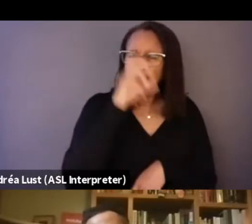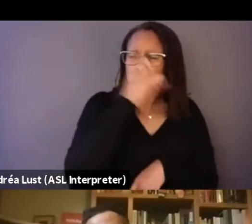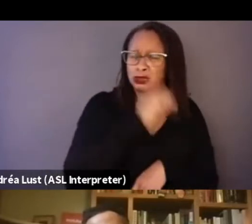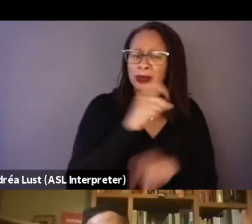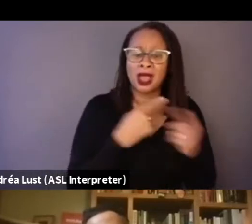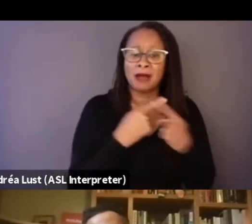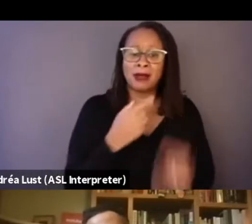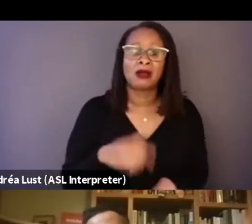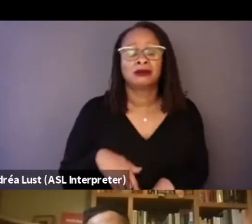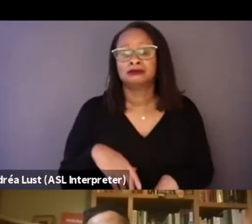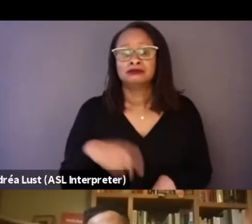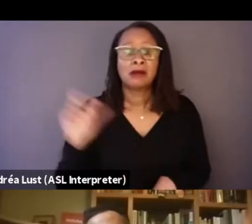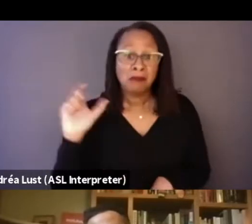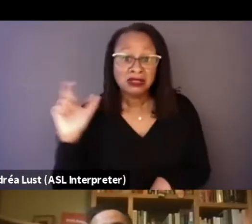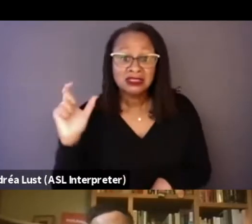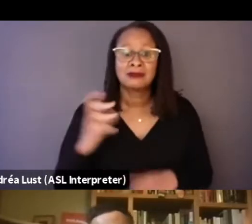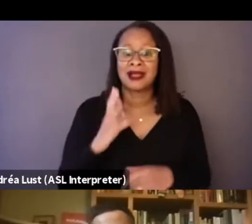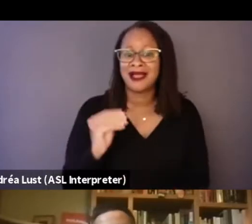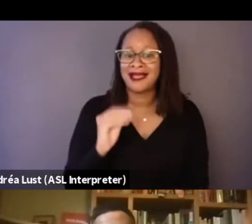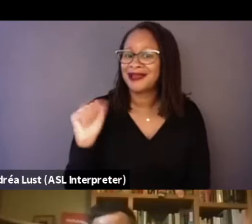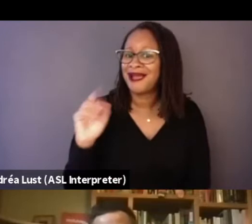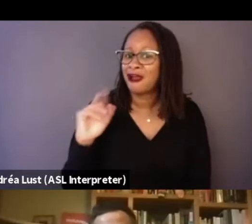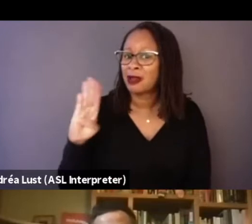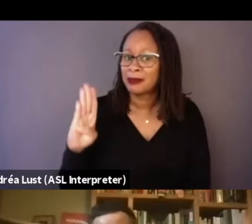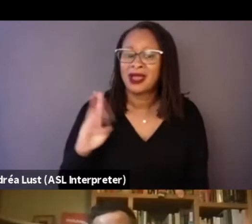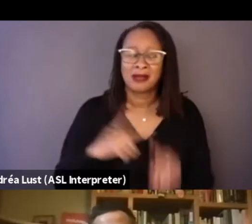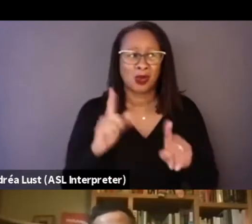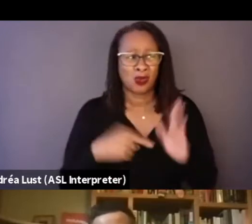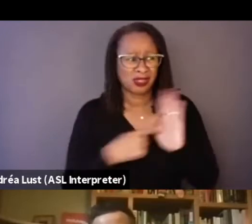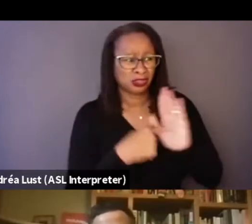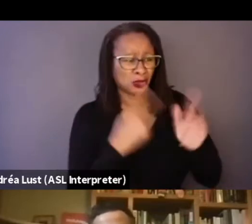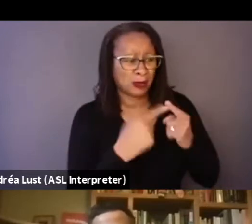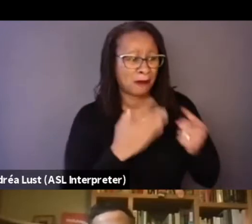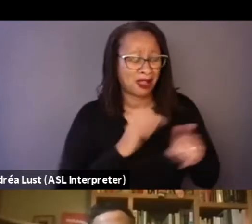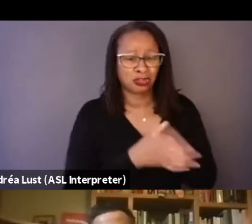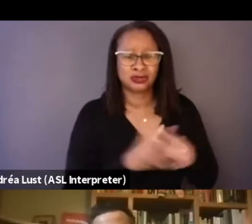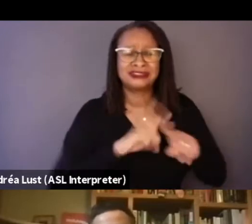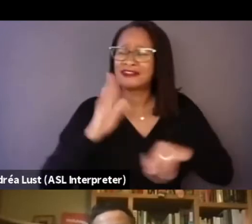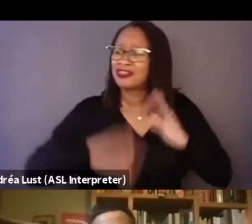wasn't exactly what I knew as a younger kid. So it always struck me,